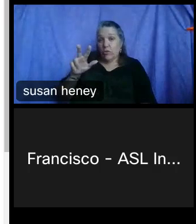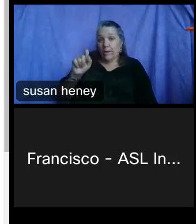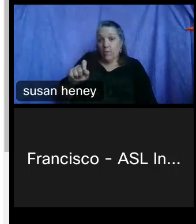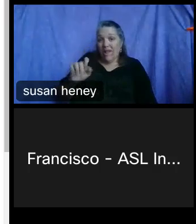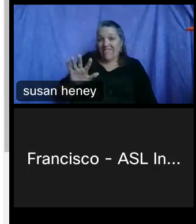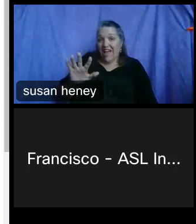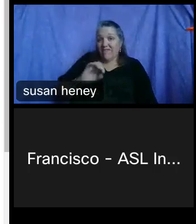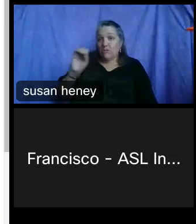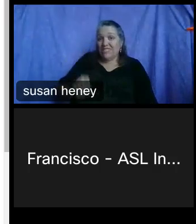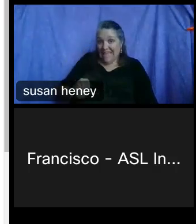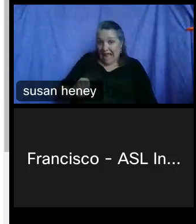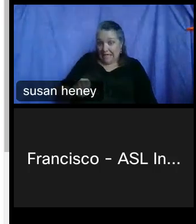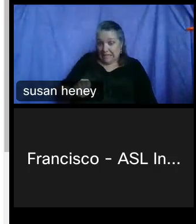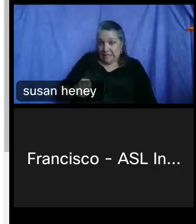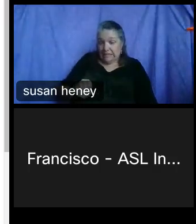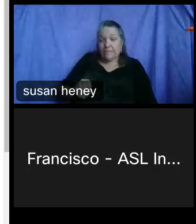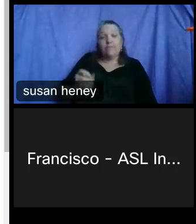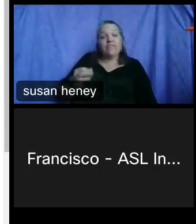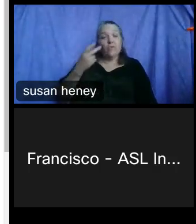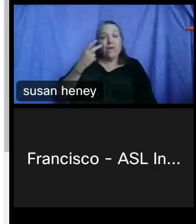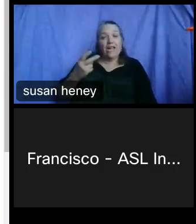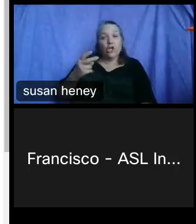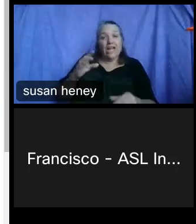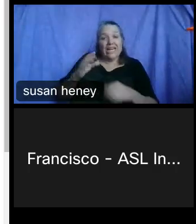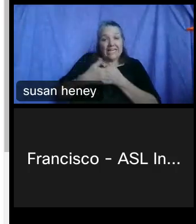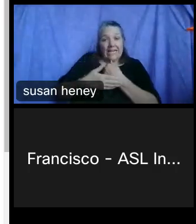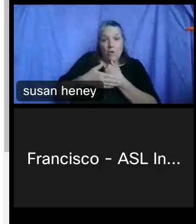you were interested in looking at some of the surrounding counties, you're able to do so as